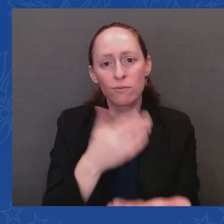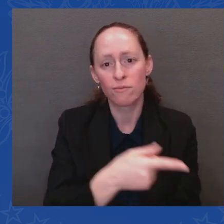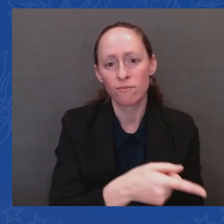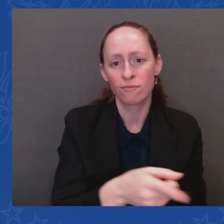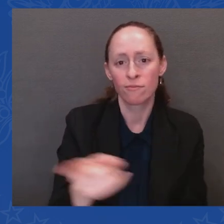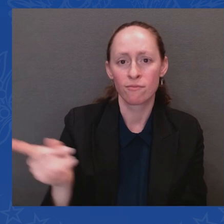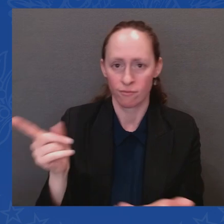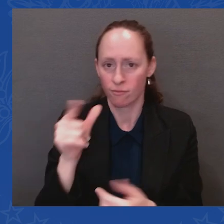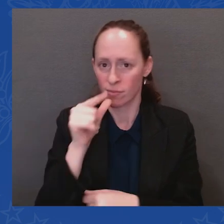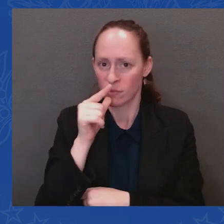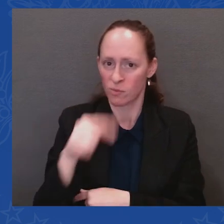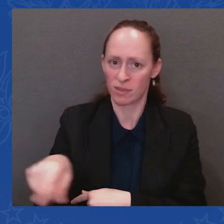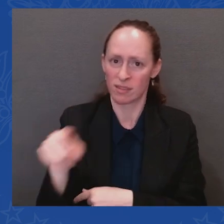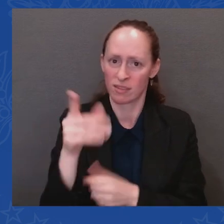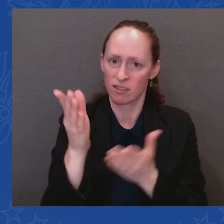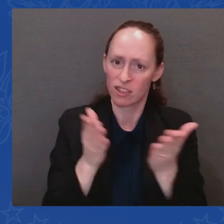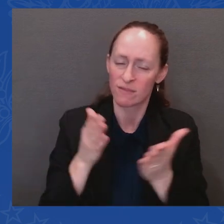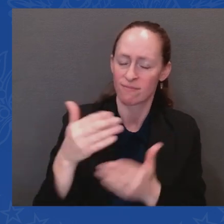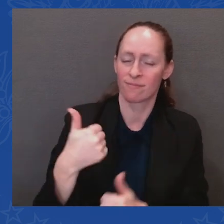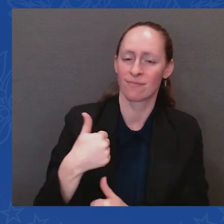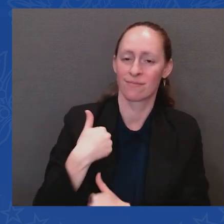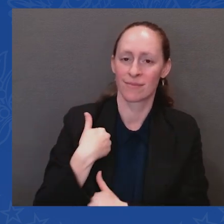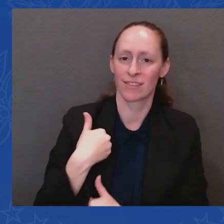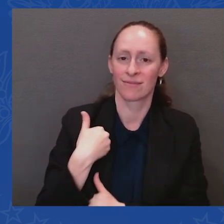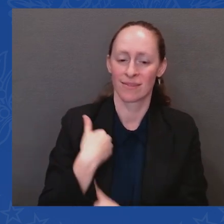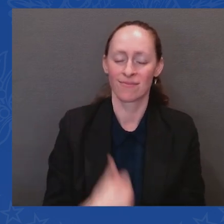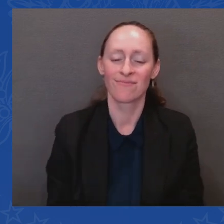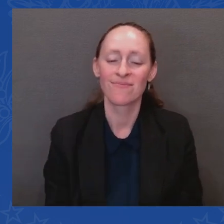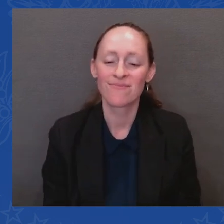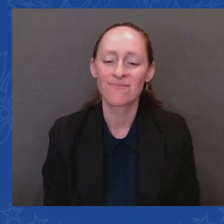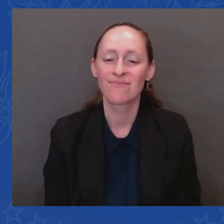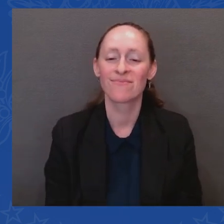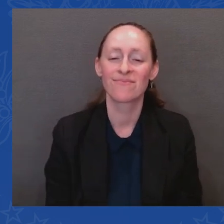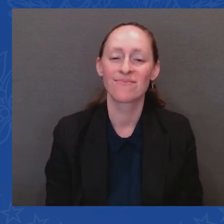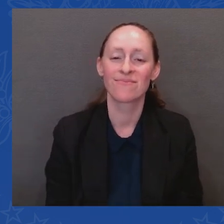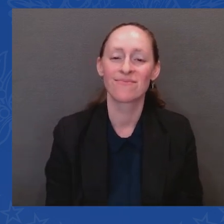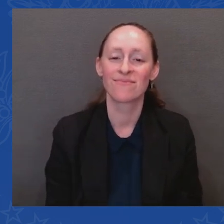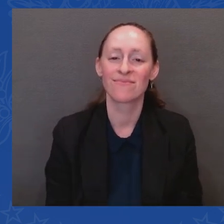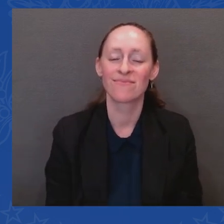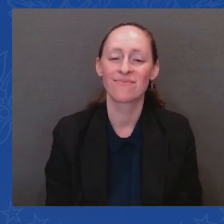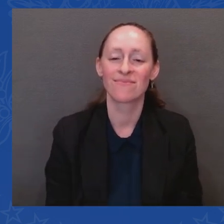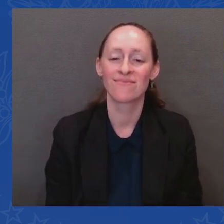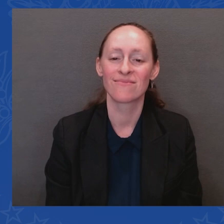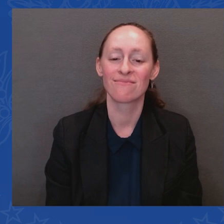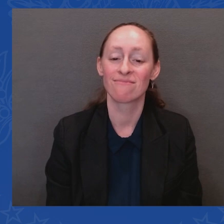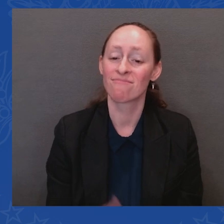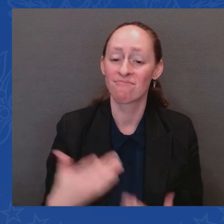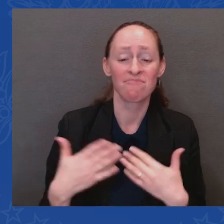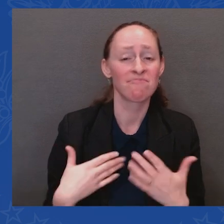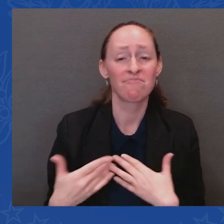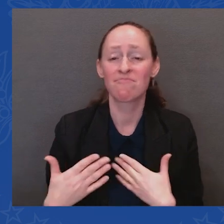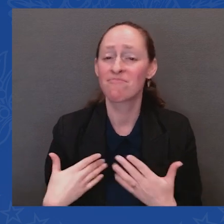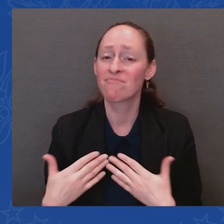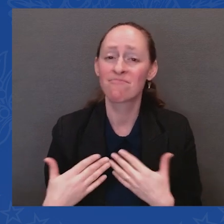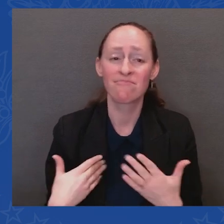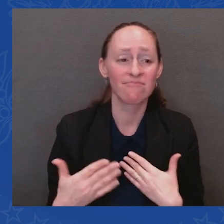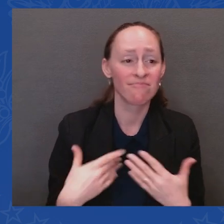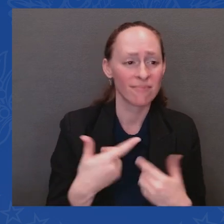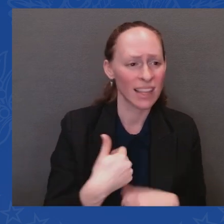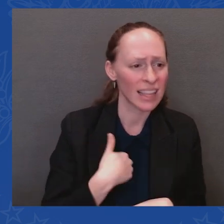Every American, no matter where they live, no matter what they do, reaps the benefits of their service.